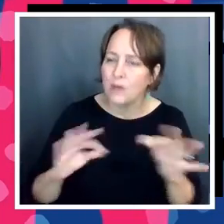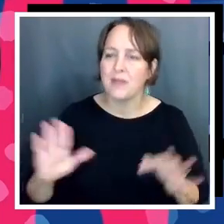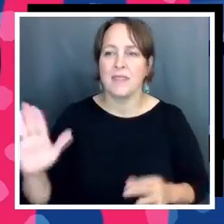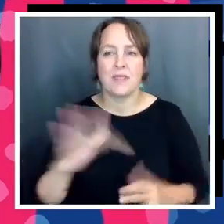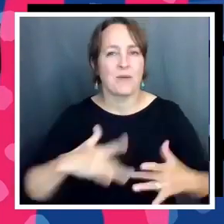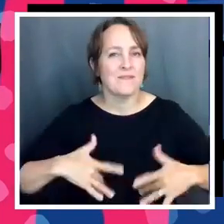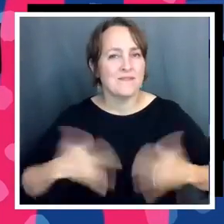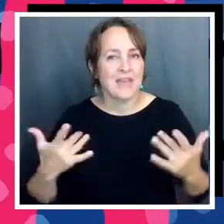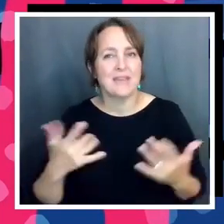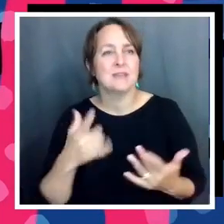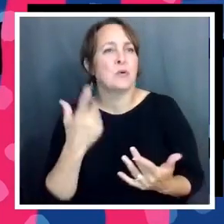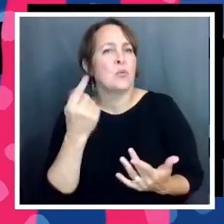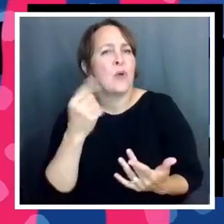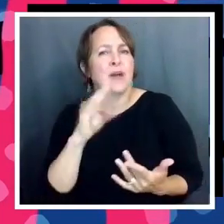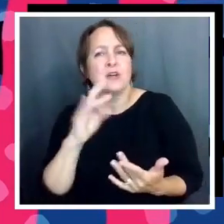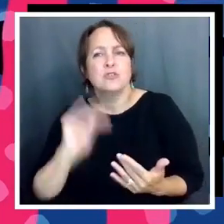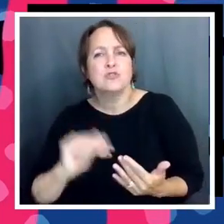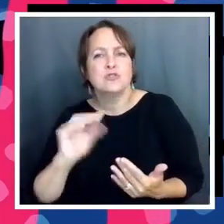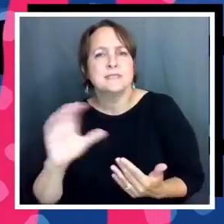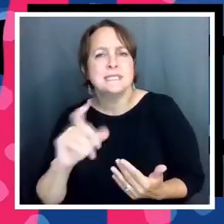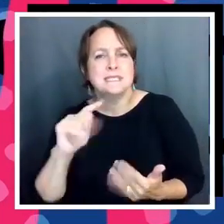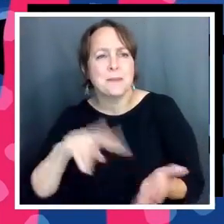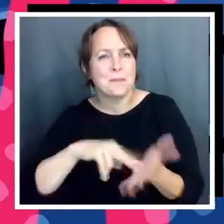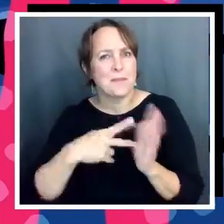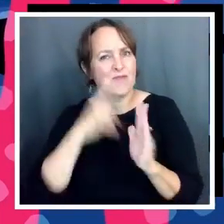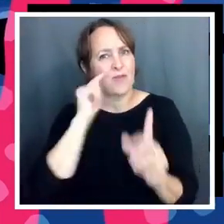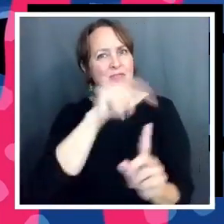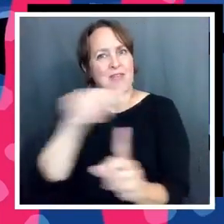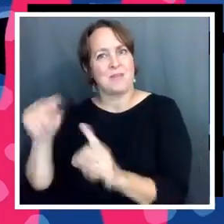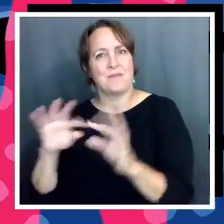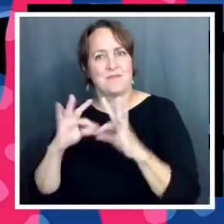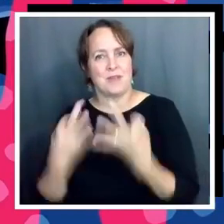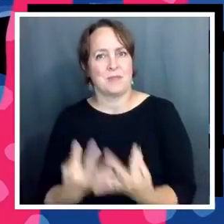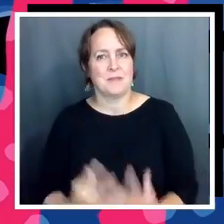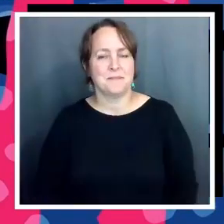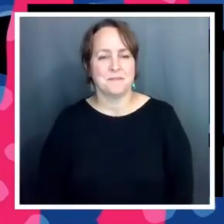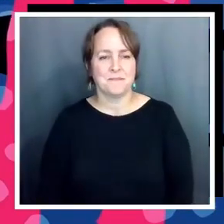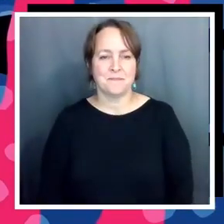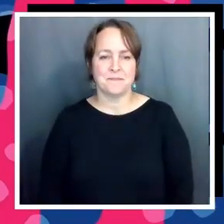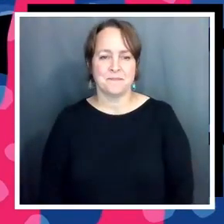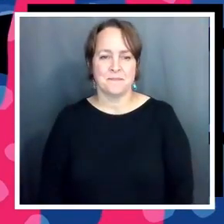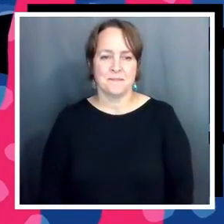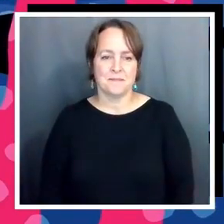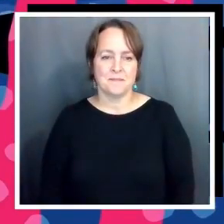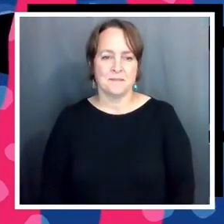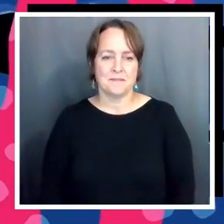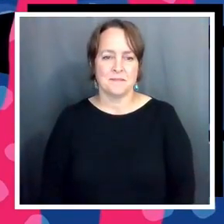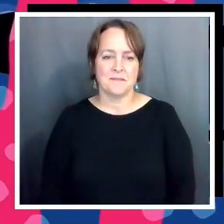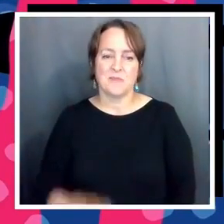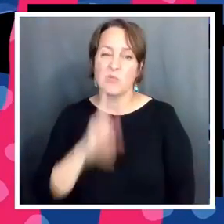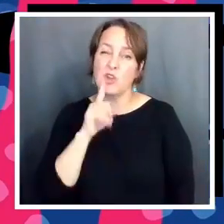PRESS CONFERENCES, JOINING OUR EVENTS AND SHARING THEIR